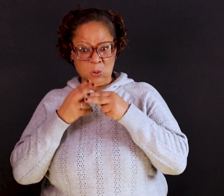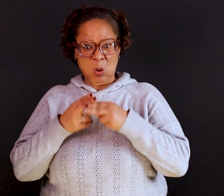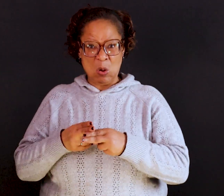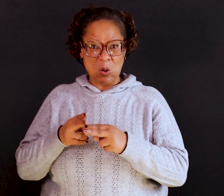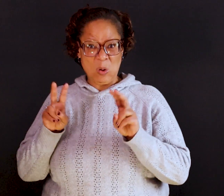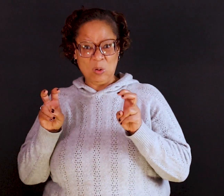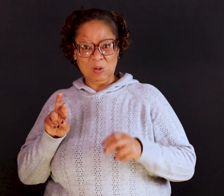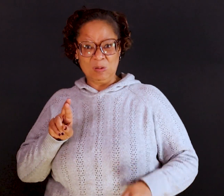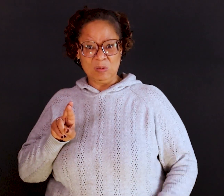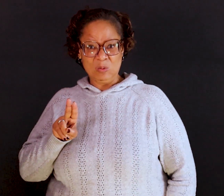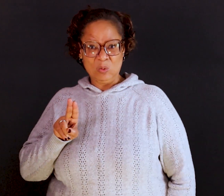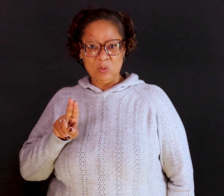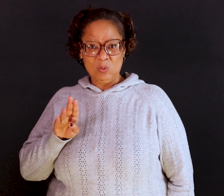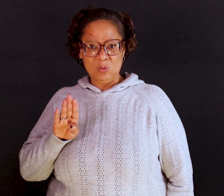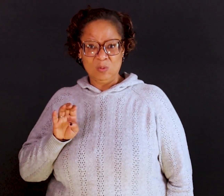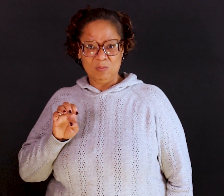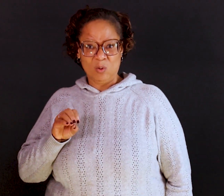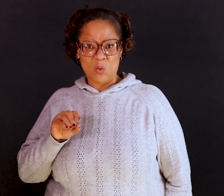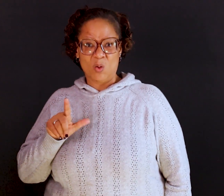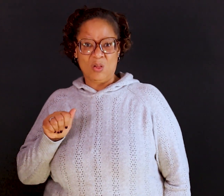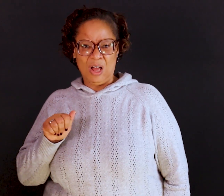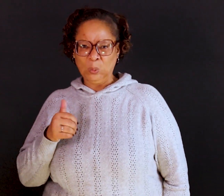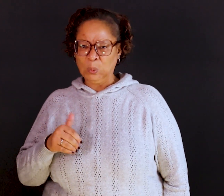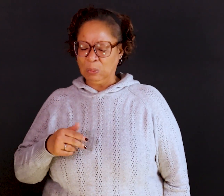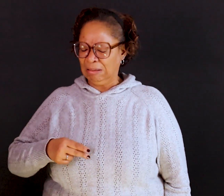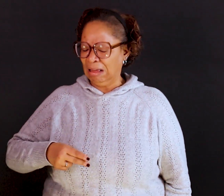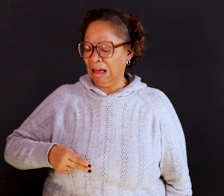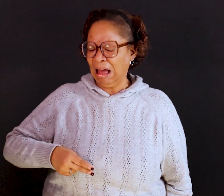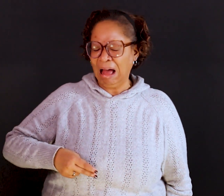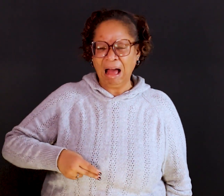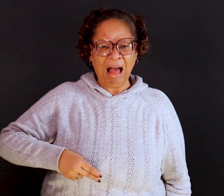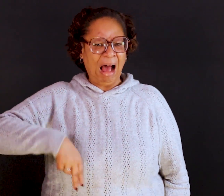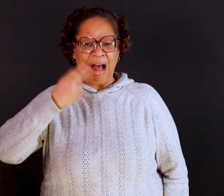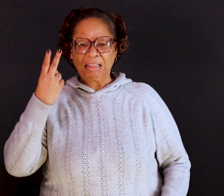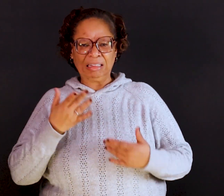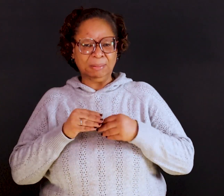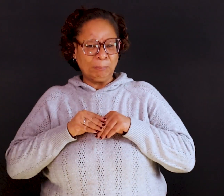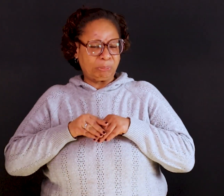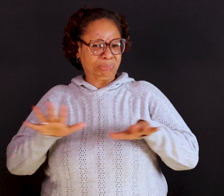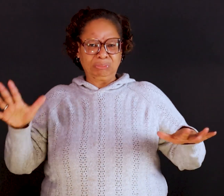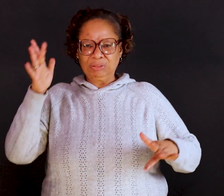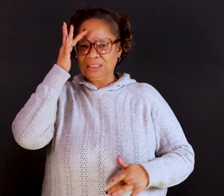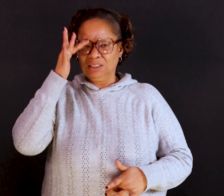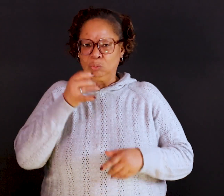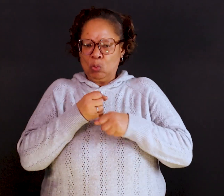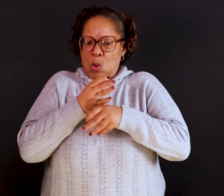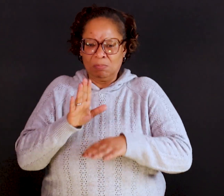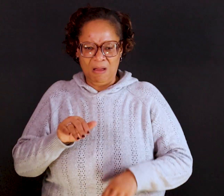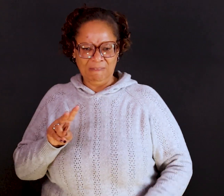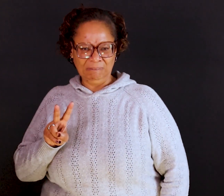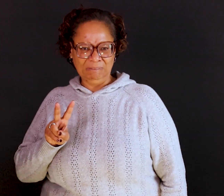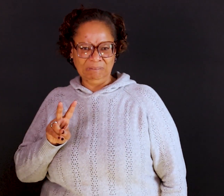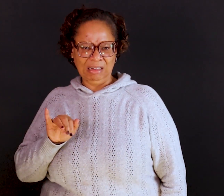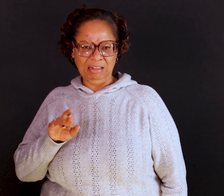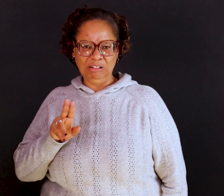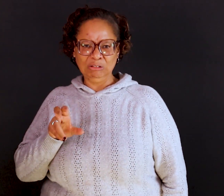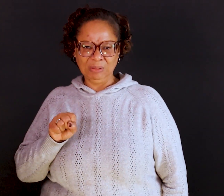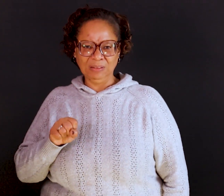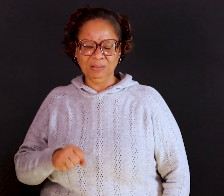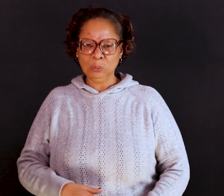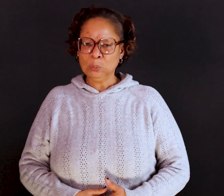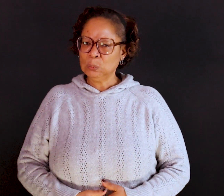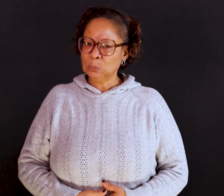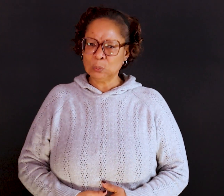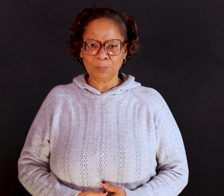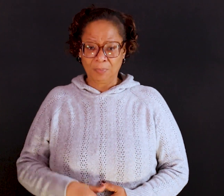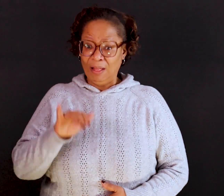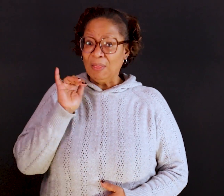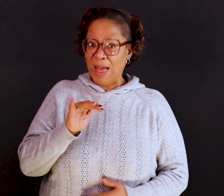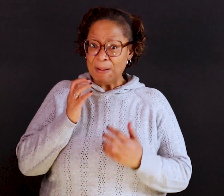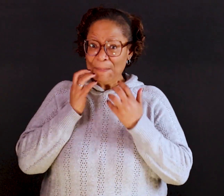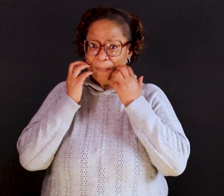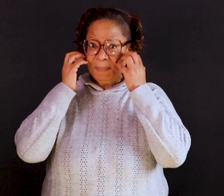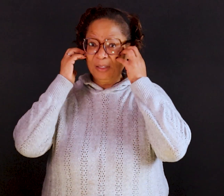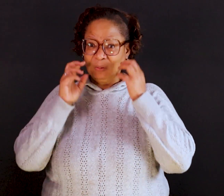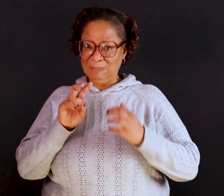Measles, also called Rubeola is a highly contagious disease.